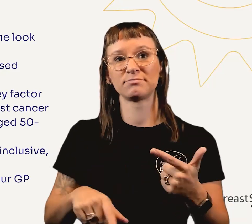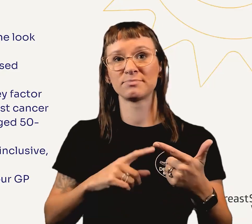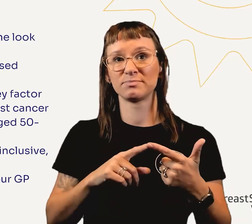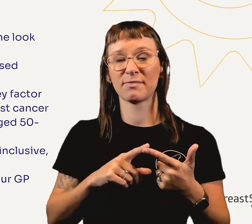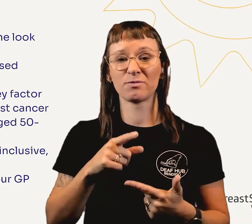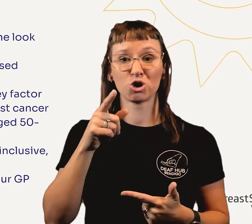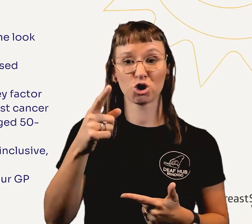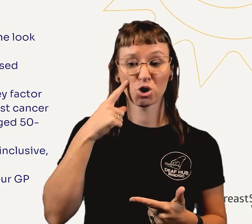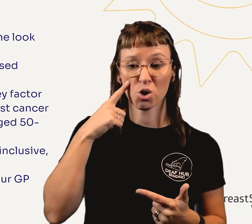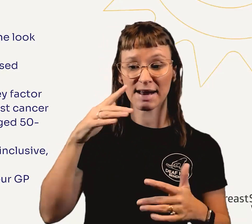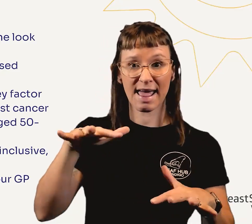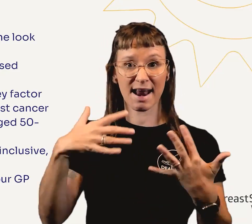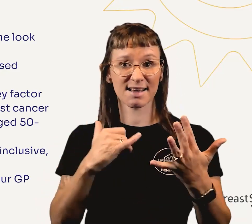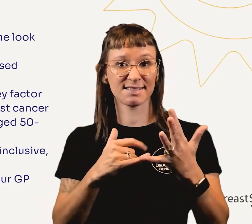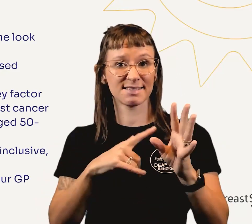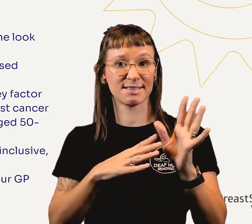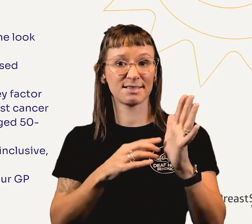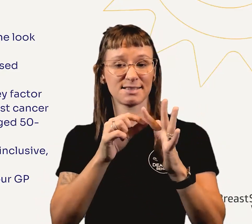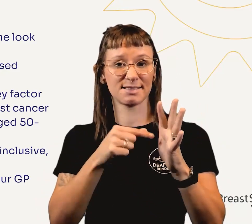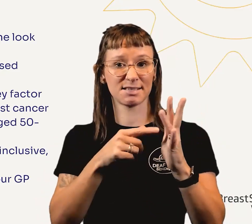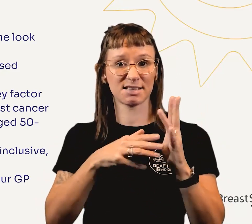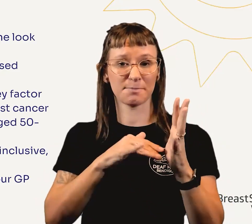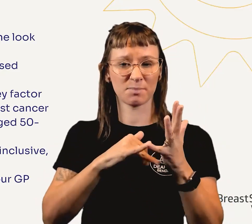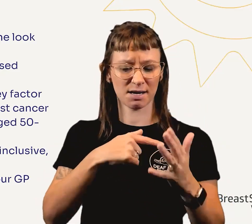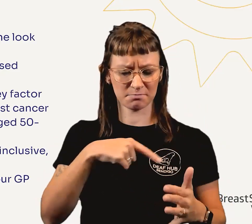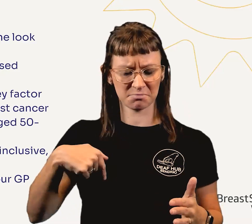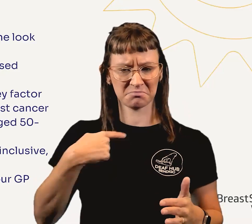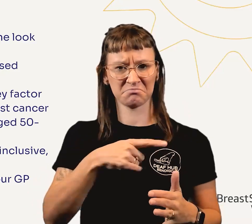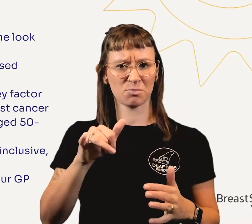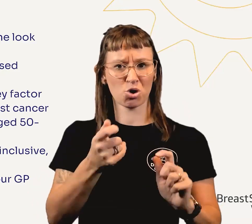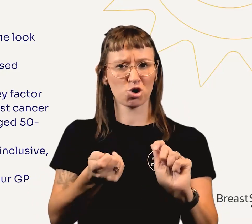And, if you notice a symptom please see your GP without delay.